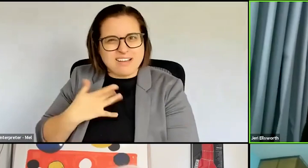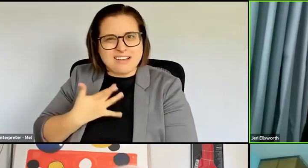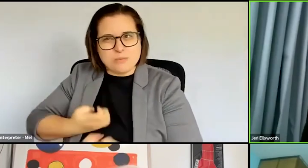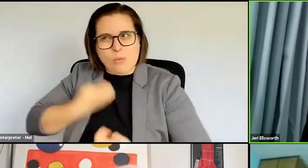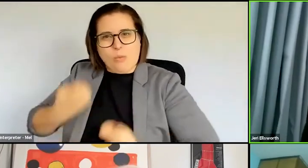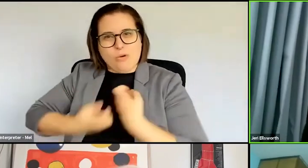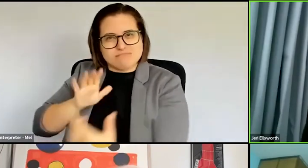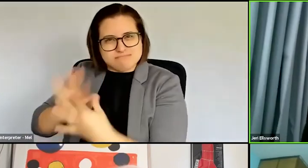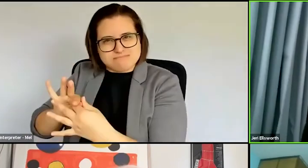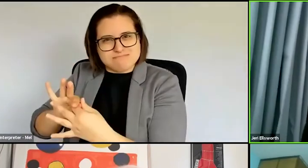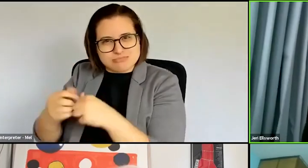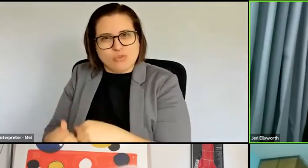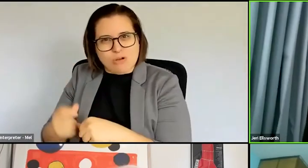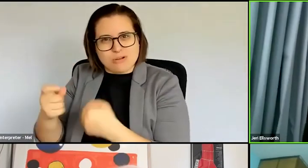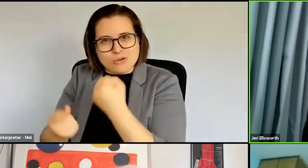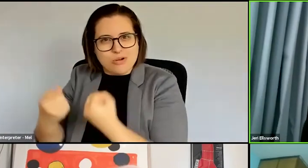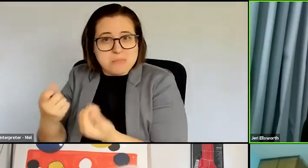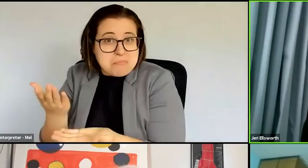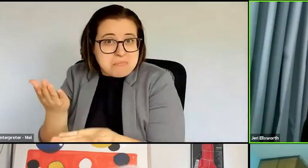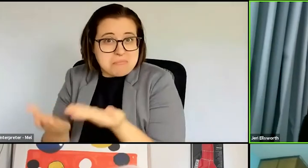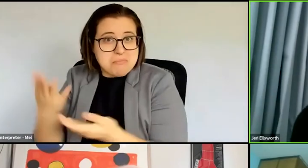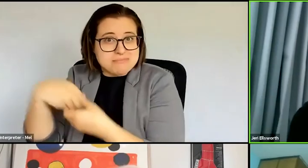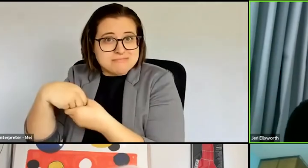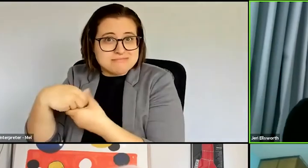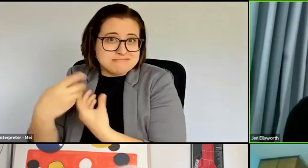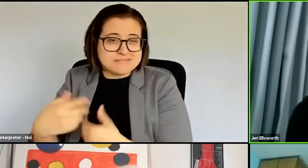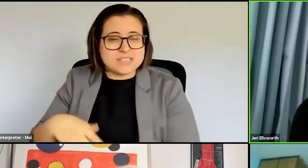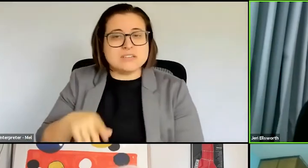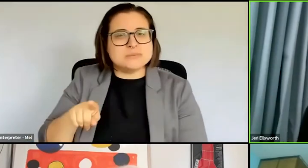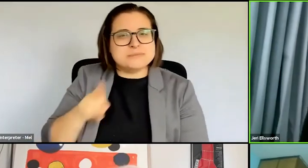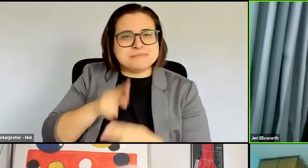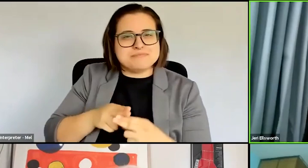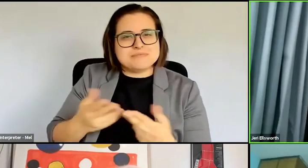to the car can that be part of the interface. You talked about having affirmations in your car,